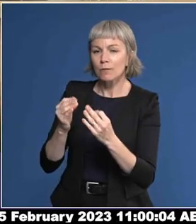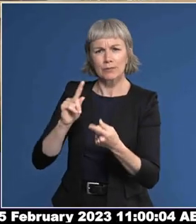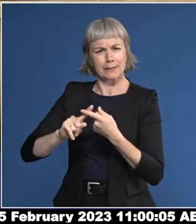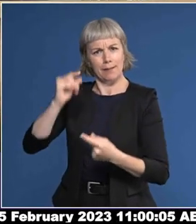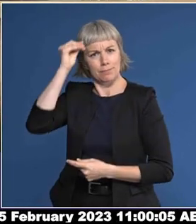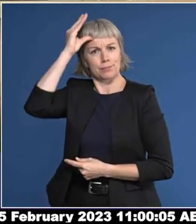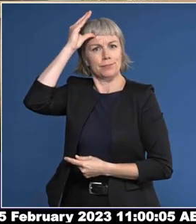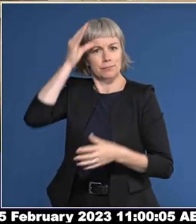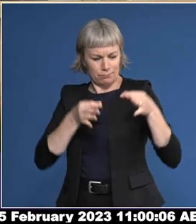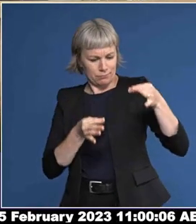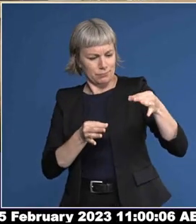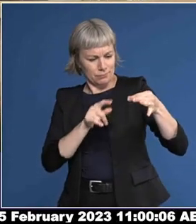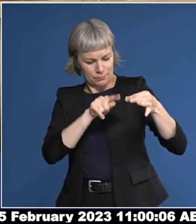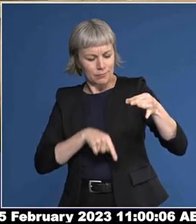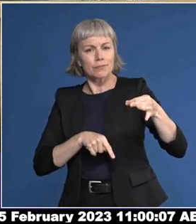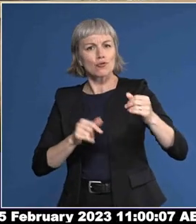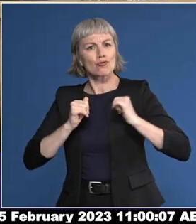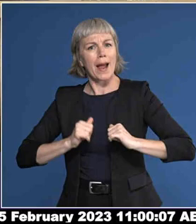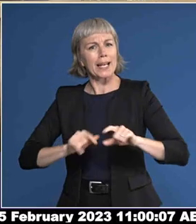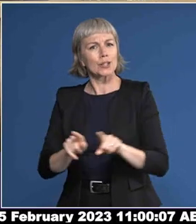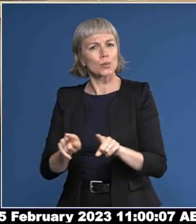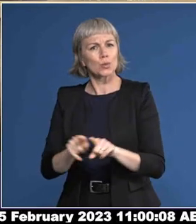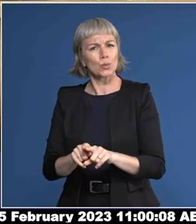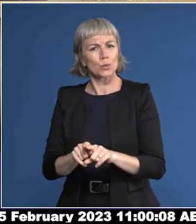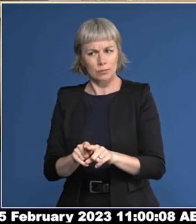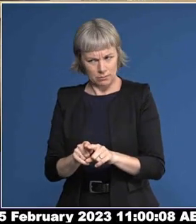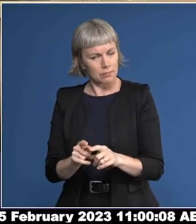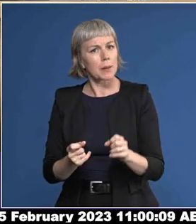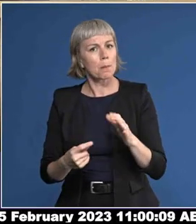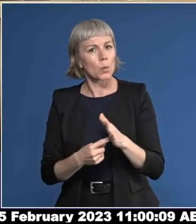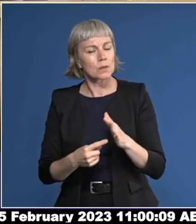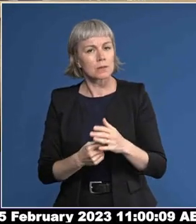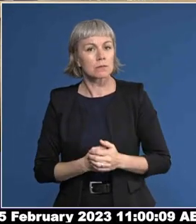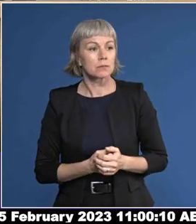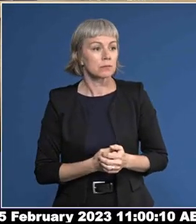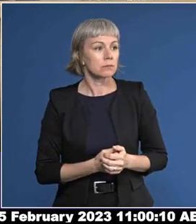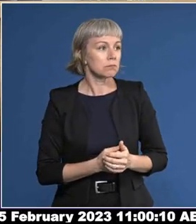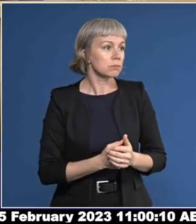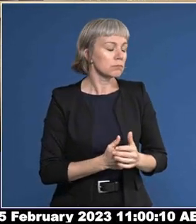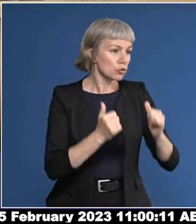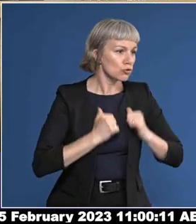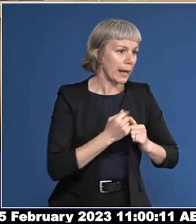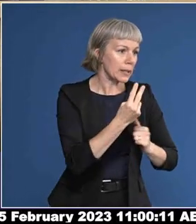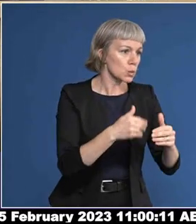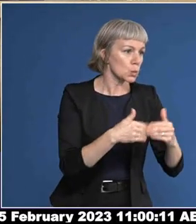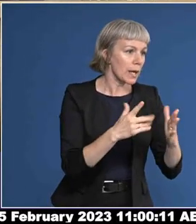Well, they are getting trained for two days at Sunnyfield and two days at Afford, two days at Araluen. That is six days of doing the same thing.